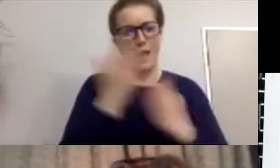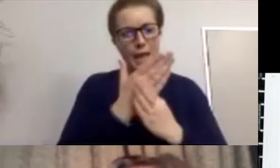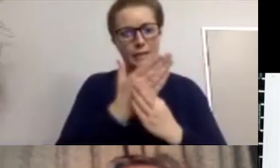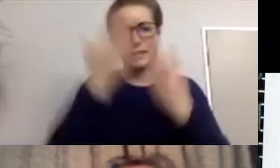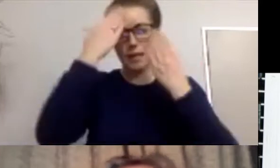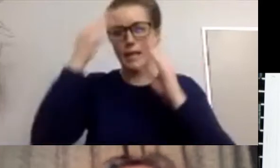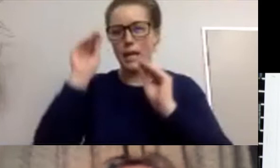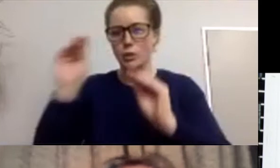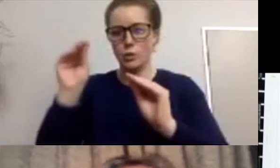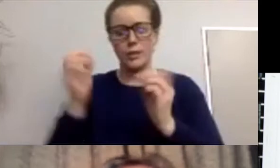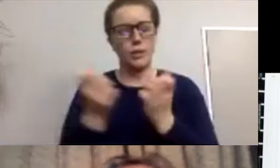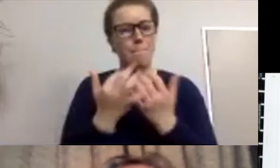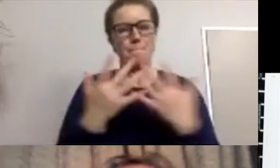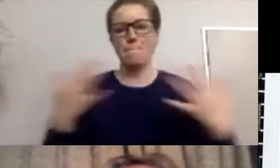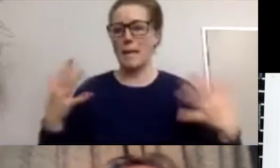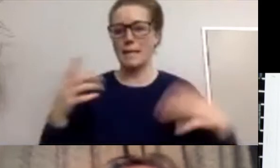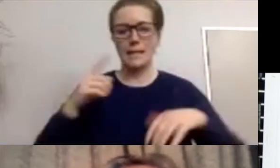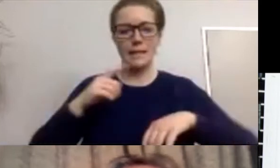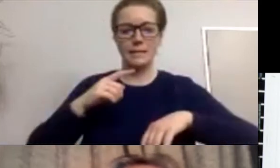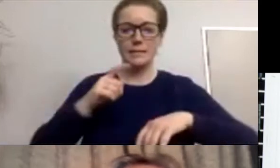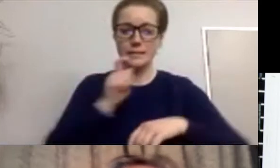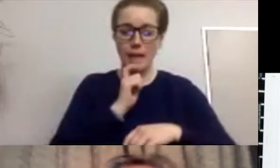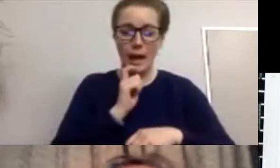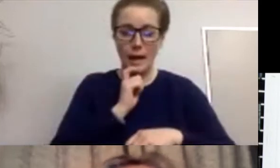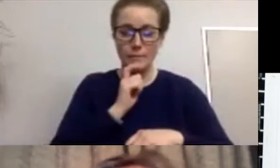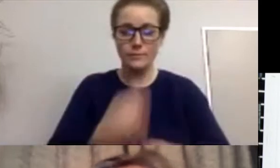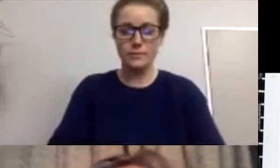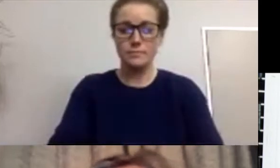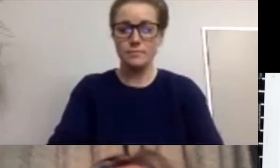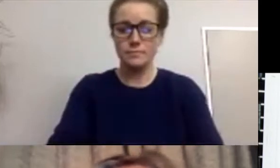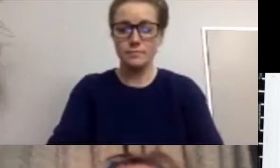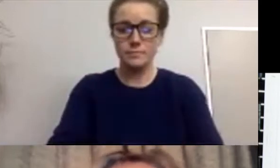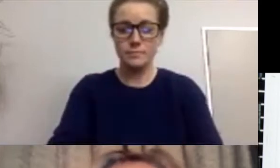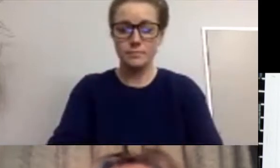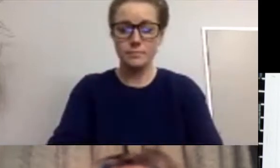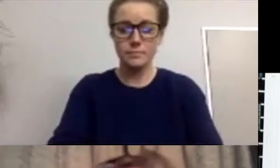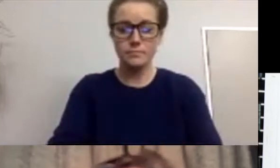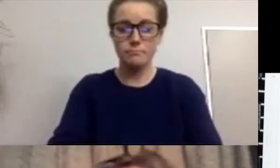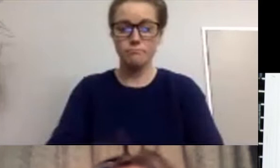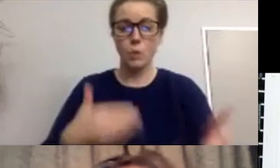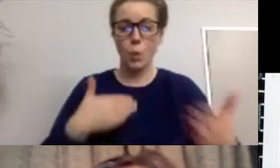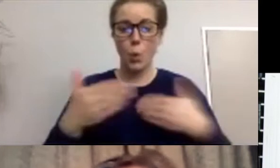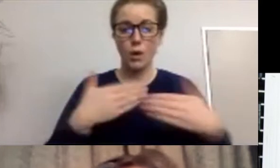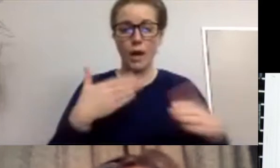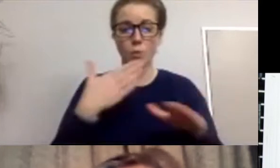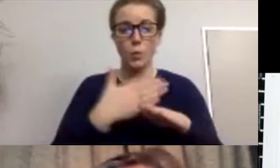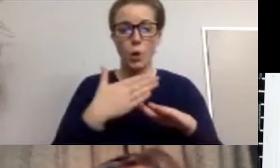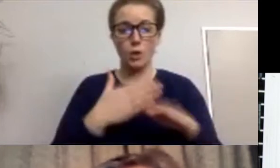Many staff organise their work load so that they can volunteer for some of our activities